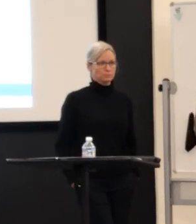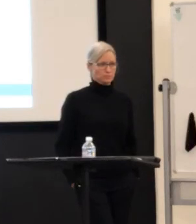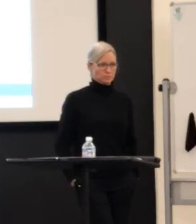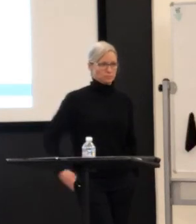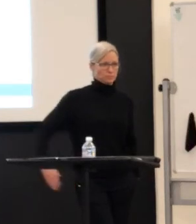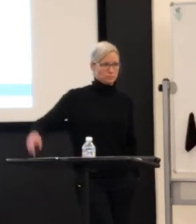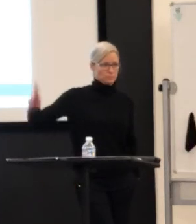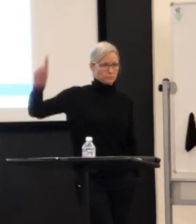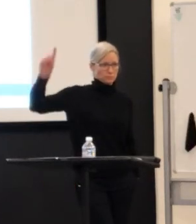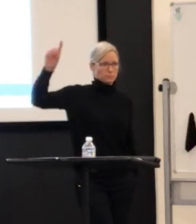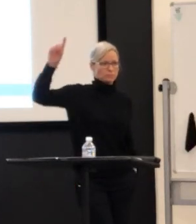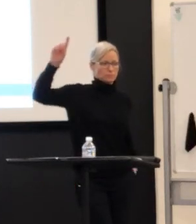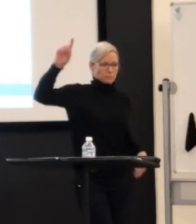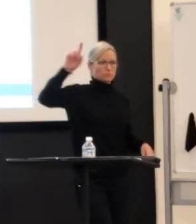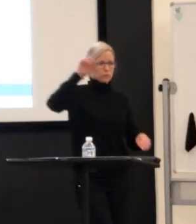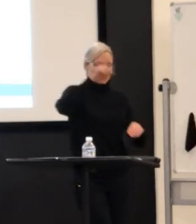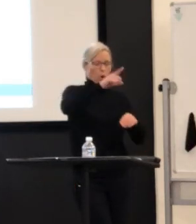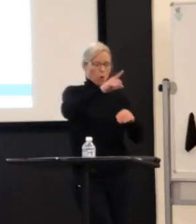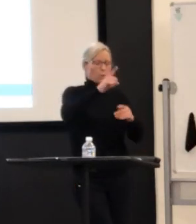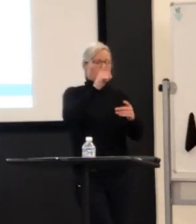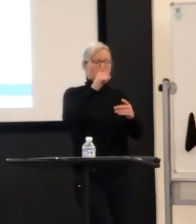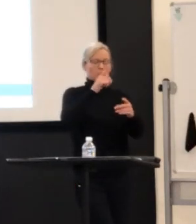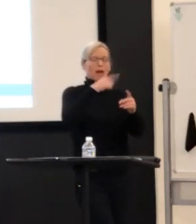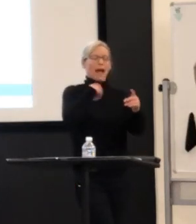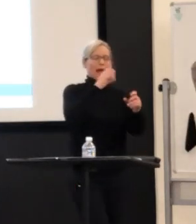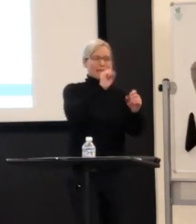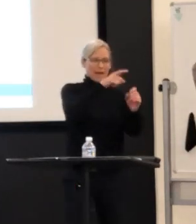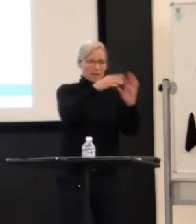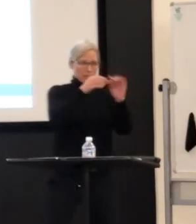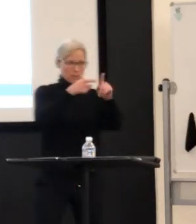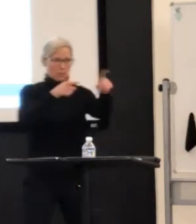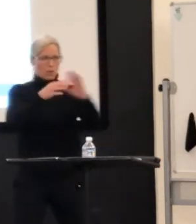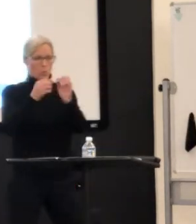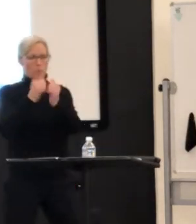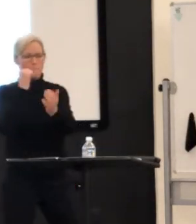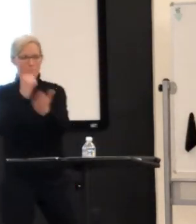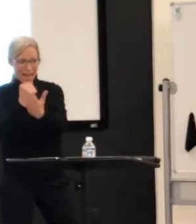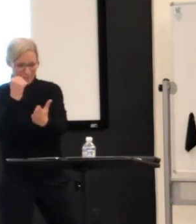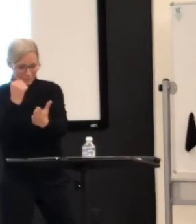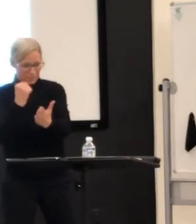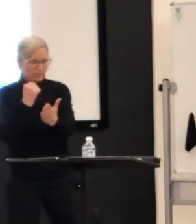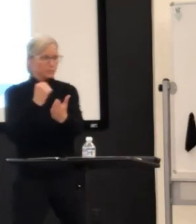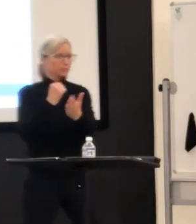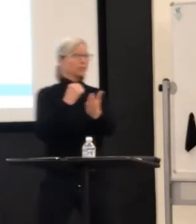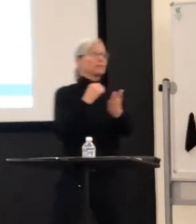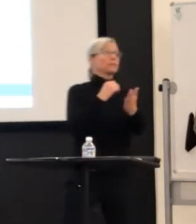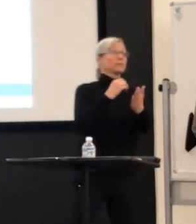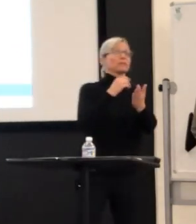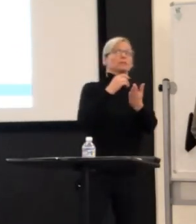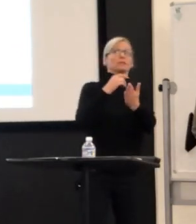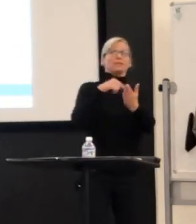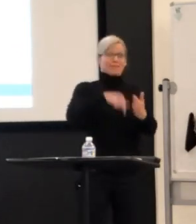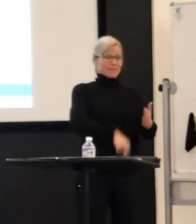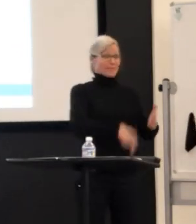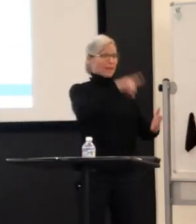So, with respect to patents, I'll just speak to patents. The primary impact of receiving federal funding